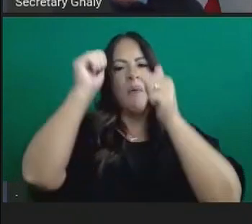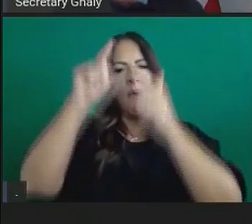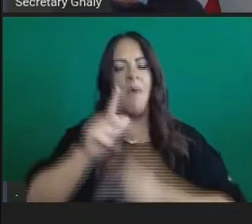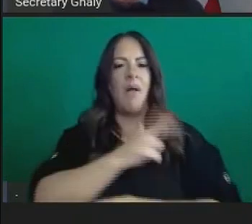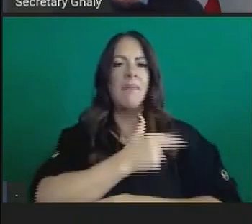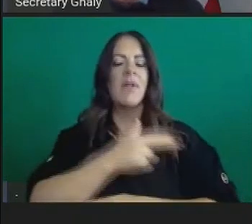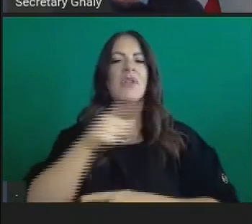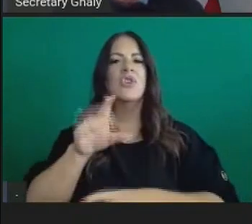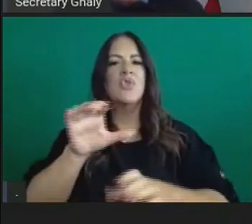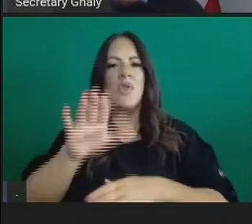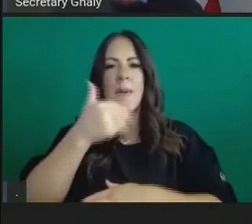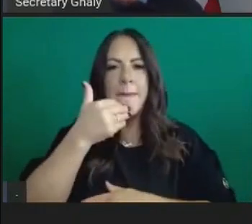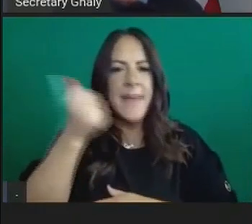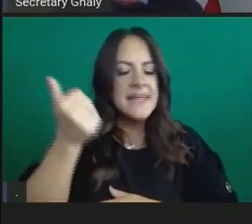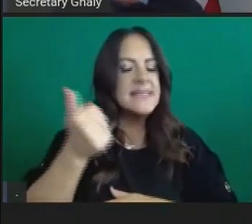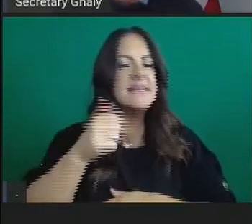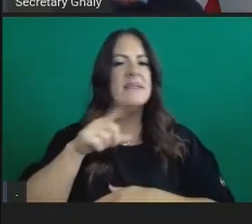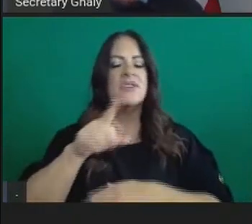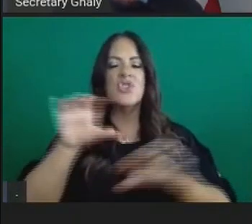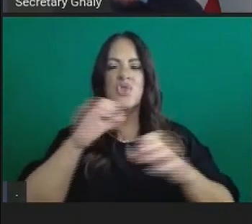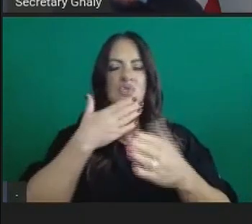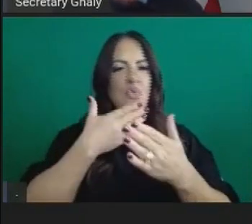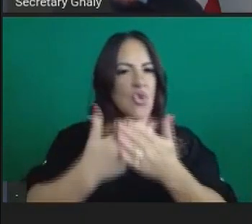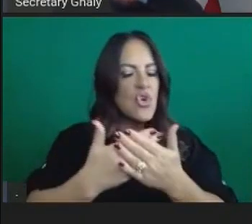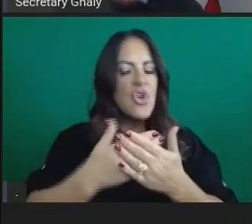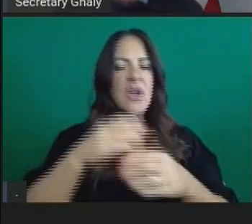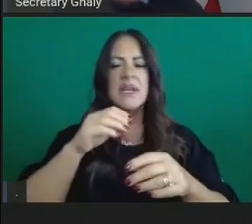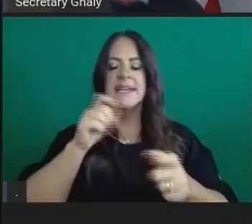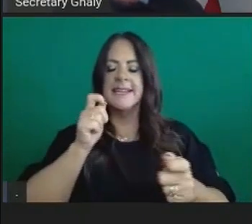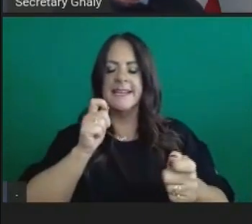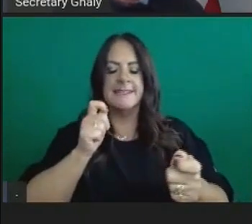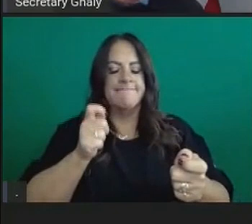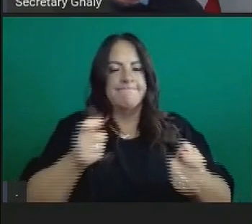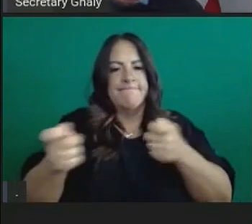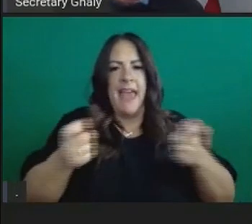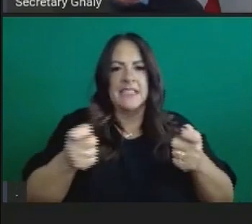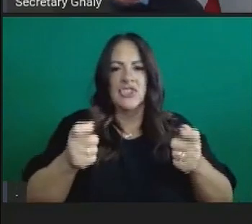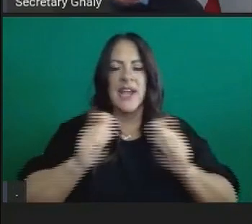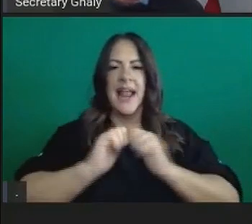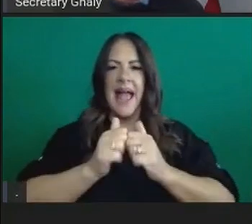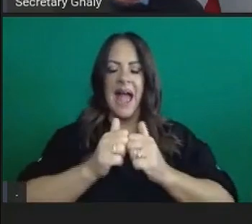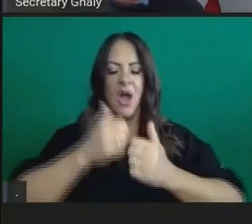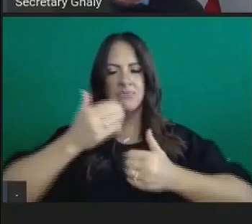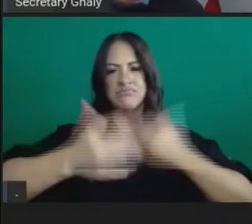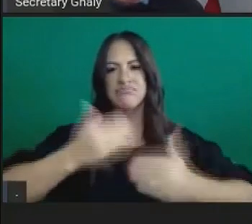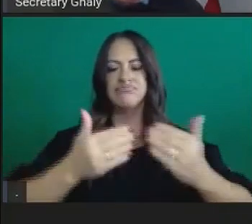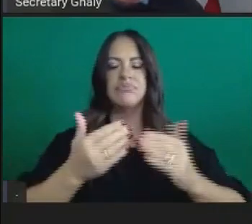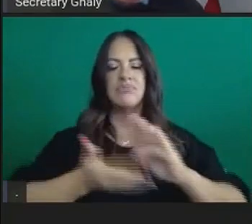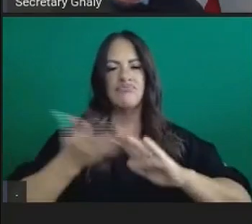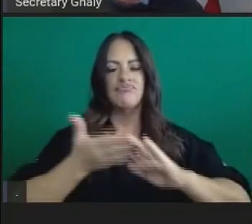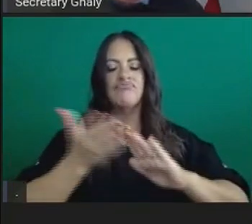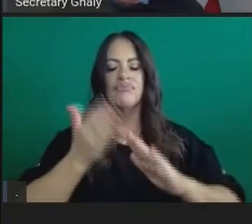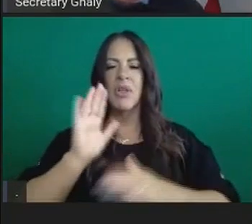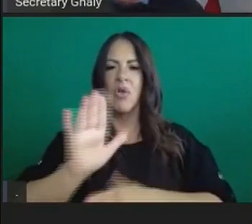THE KIND OF DECISIONS THAT I JUST TALKED THROUGH. I BELIEVE HOSPITALS ARE HANDLING SURGE AS WELL AS